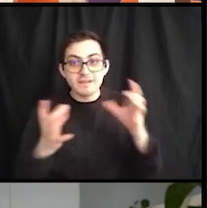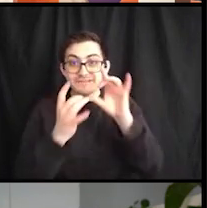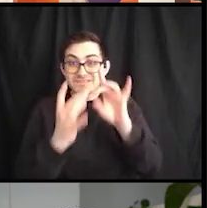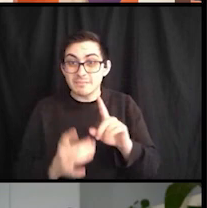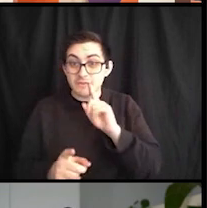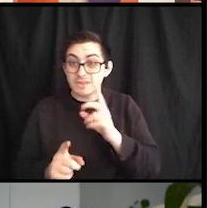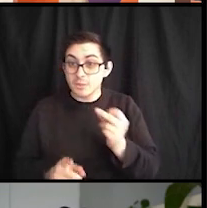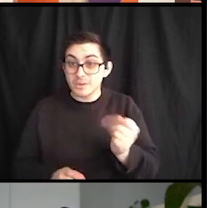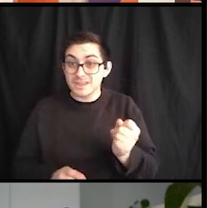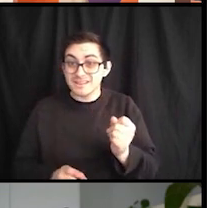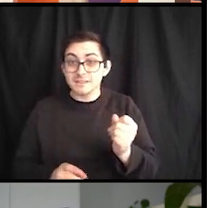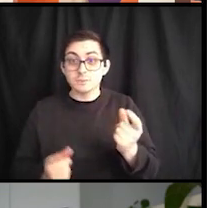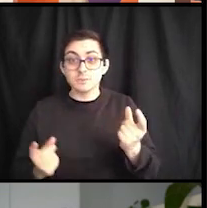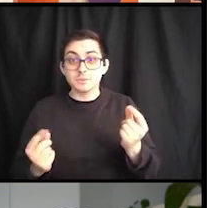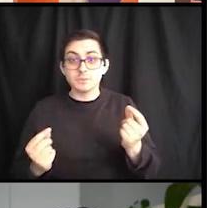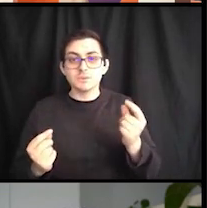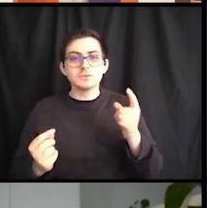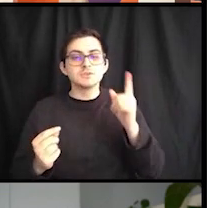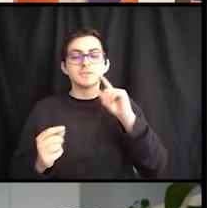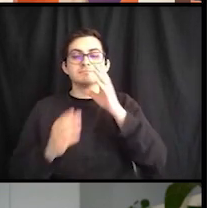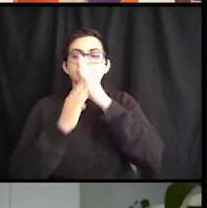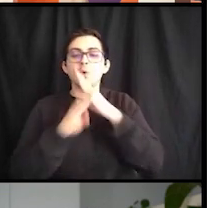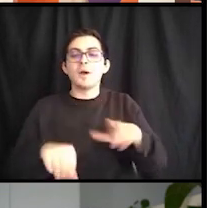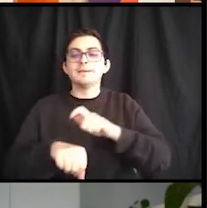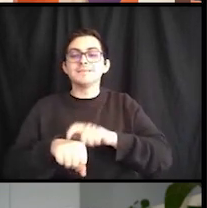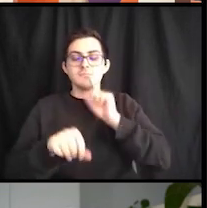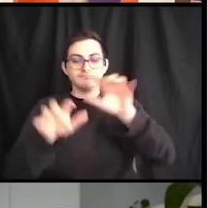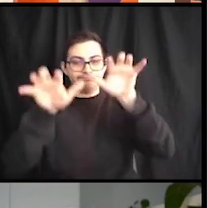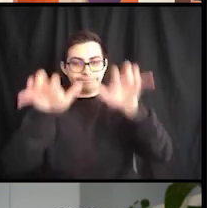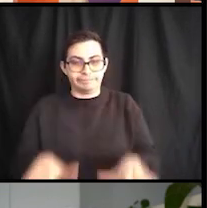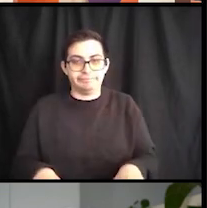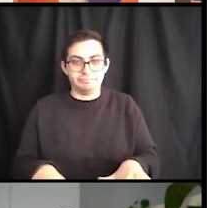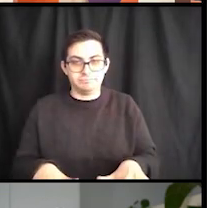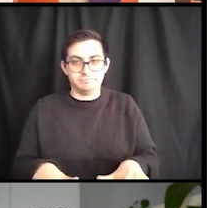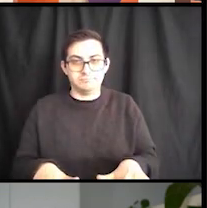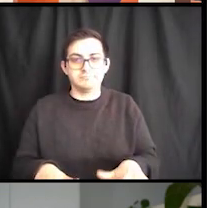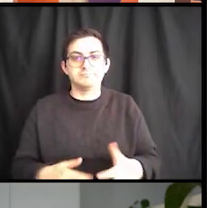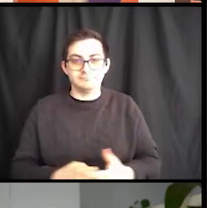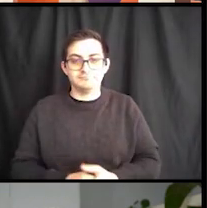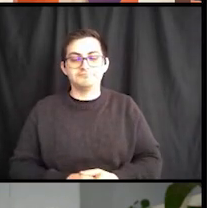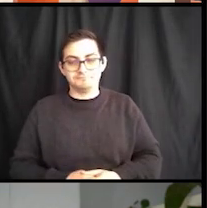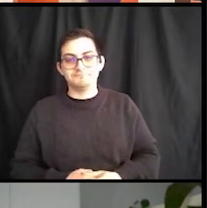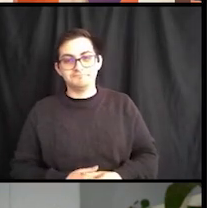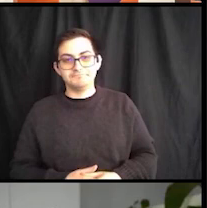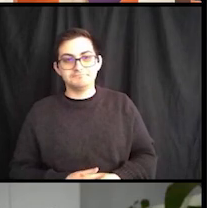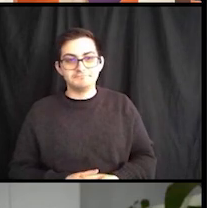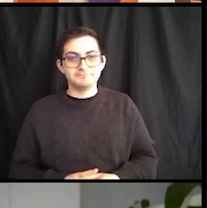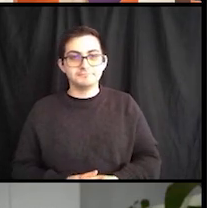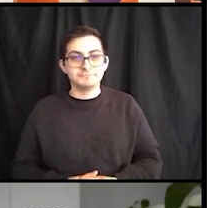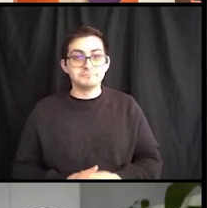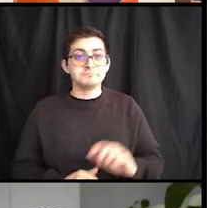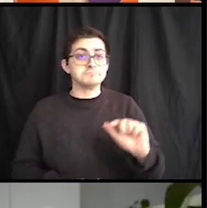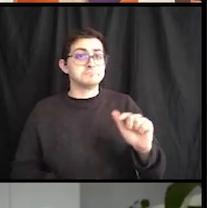All right so let's see how we're doing here. Yuhki Do we have any feedback coming in? Yeah, one of the things that I really like about FigJam